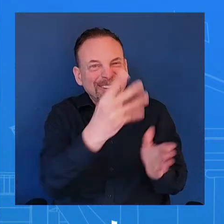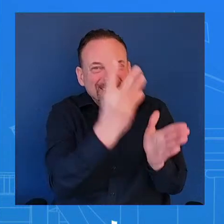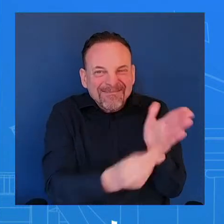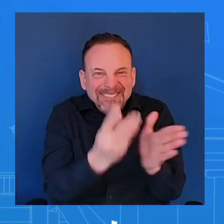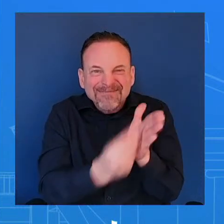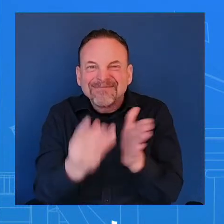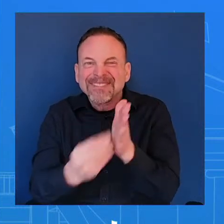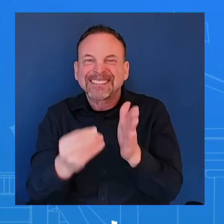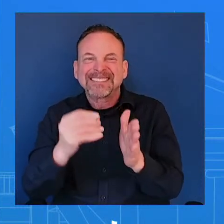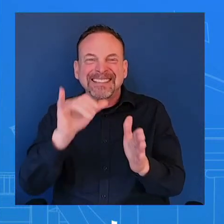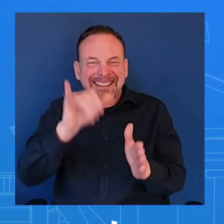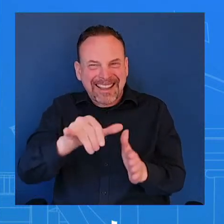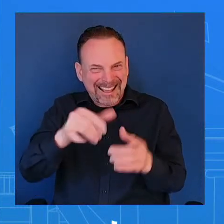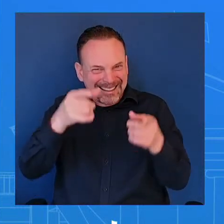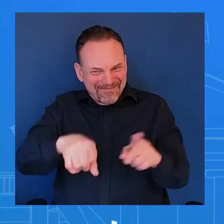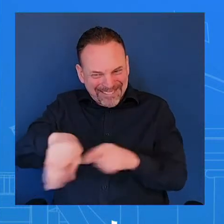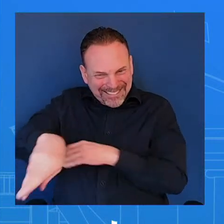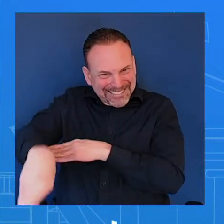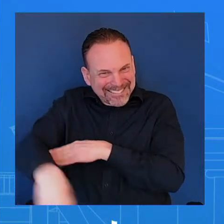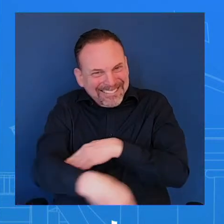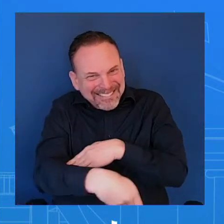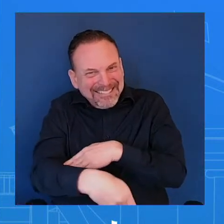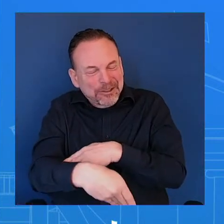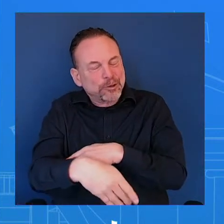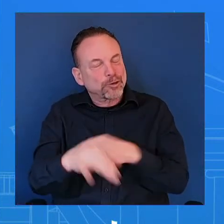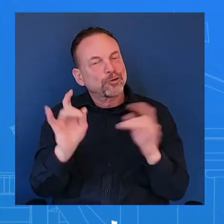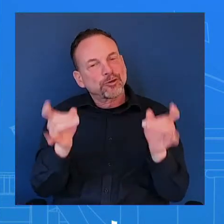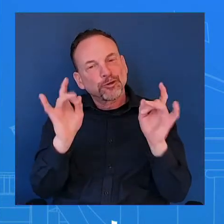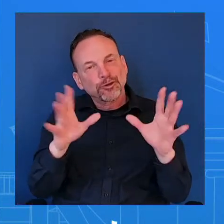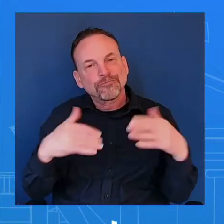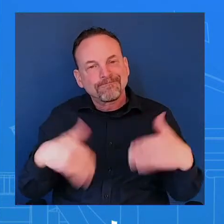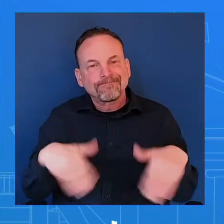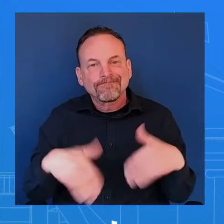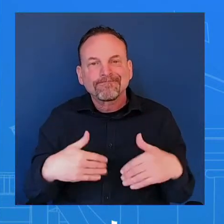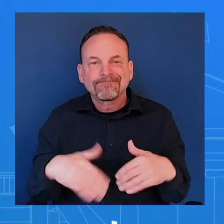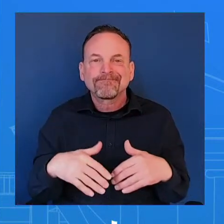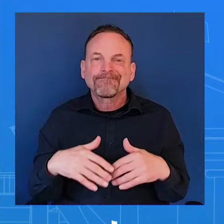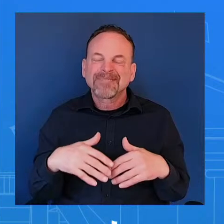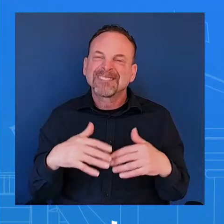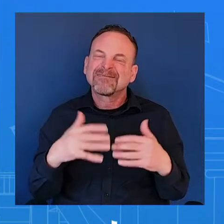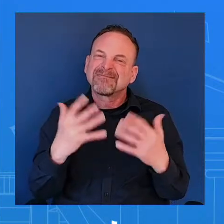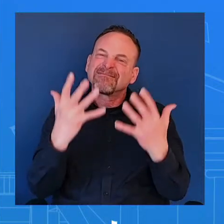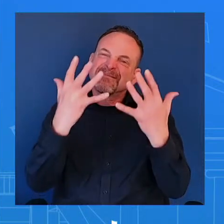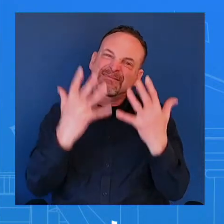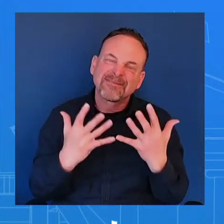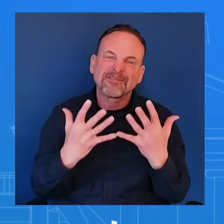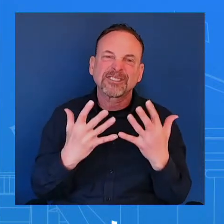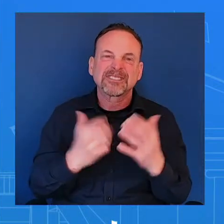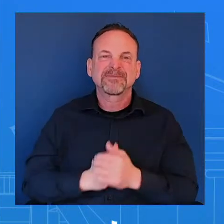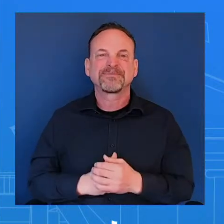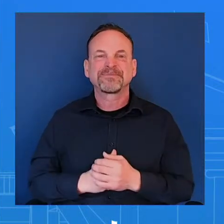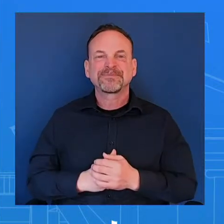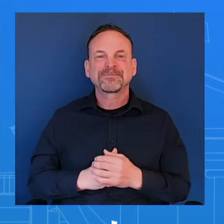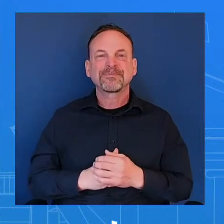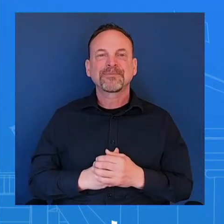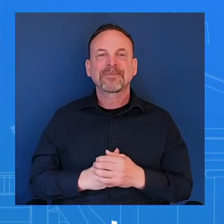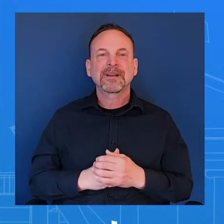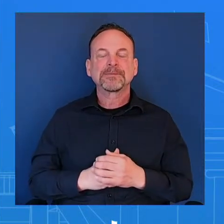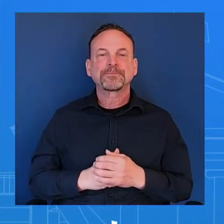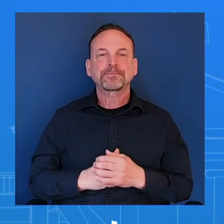It's a sad -- obvi- -- sad, sad news. And we are with the families who are mourning -- who are mourning their lost ones at this time. QAnd then on Ukraine.